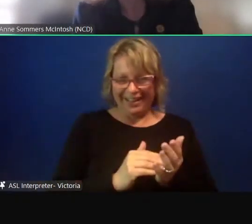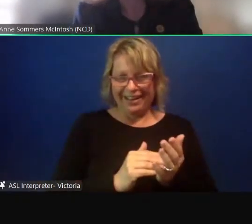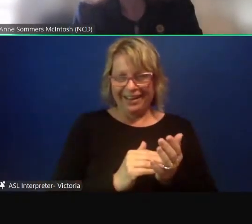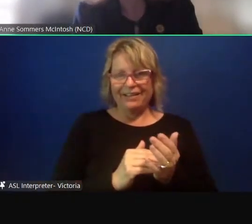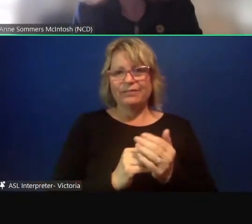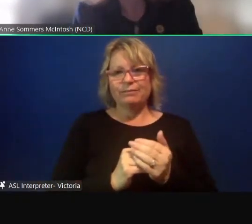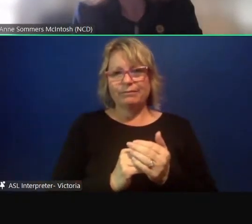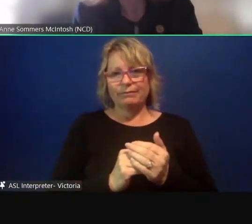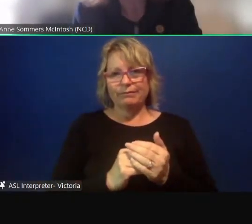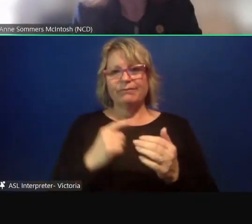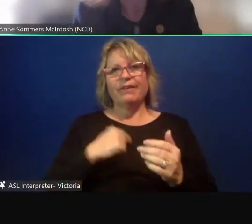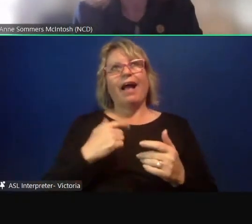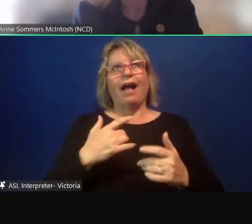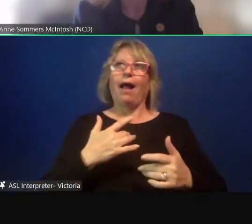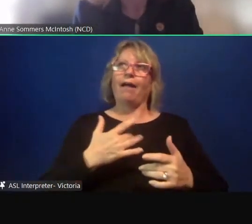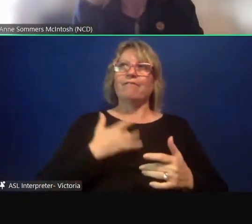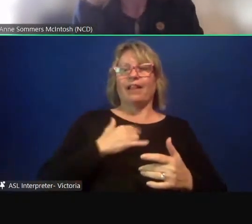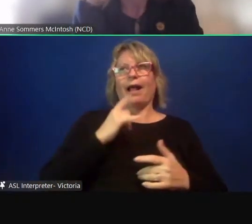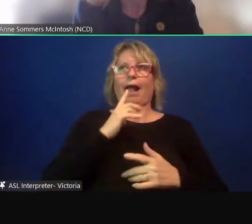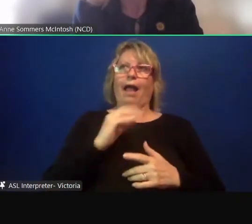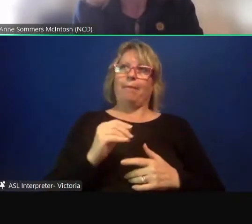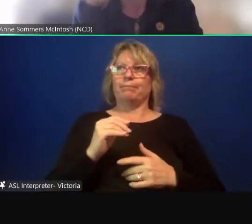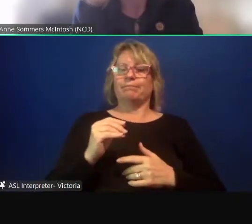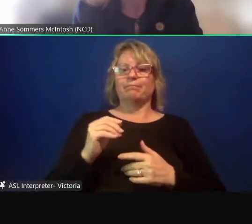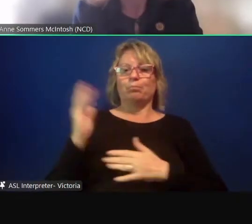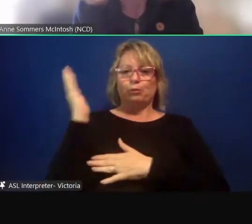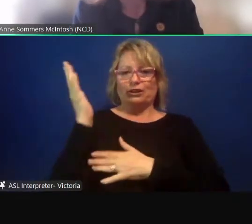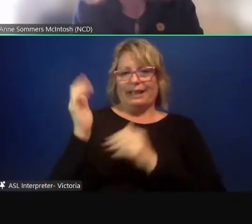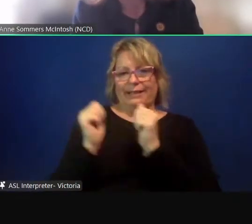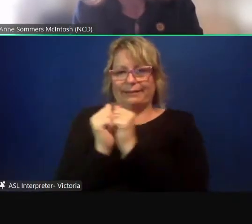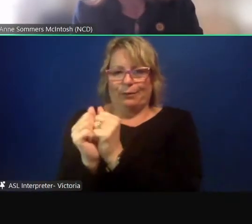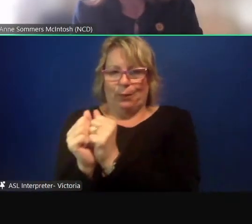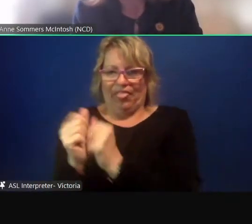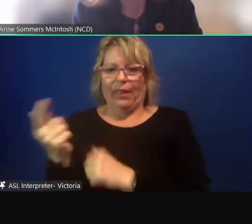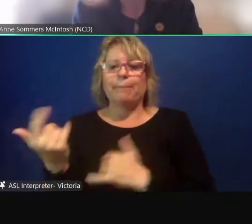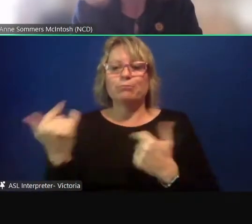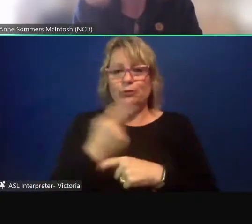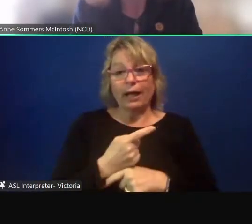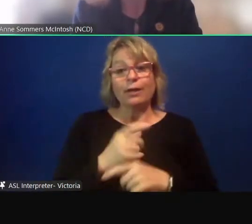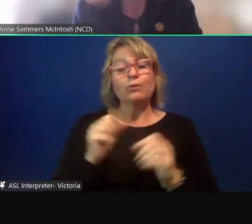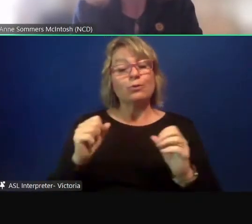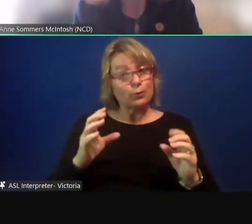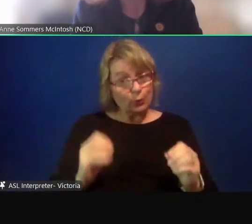co-presenting with him today. So without further ado, Andres, thank you again for